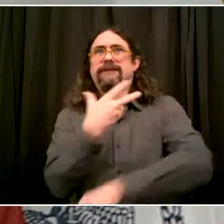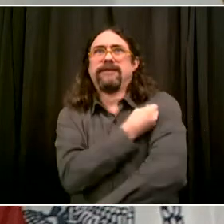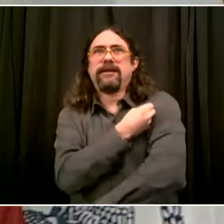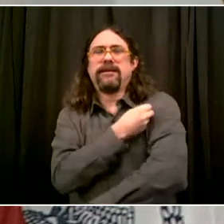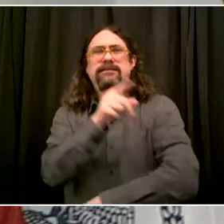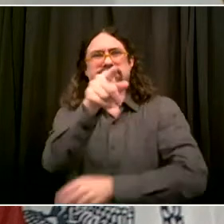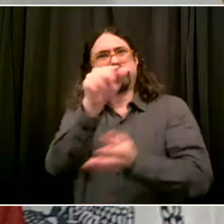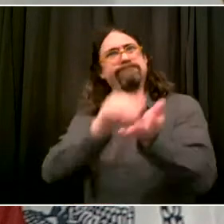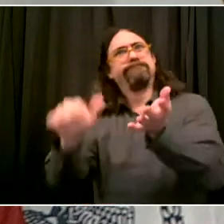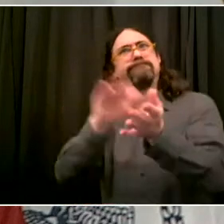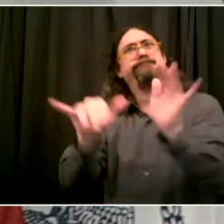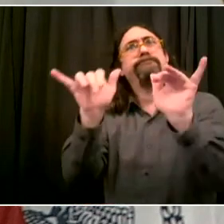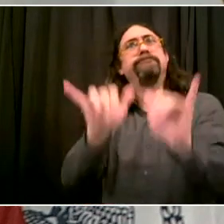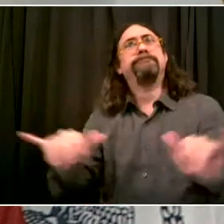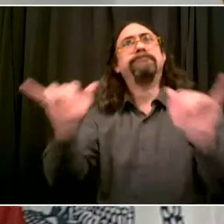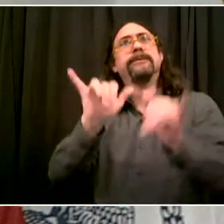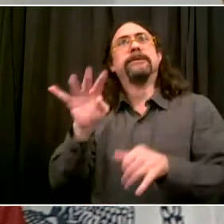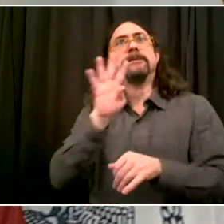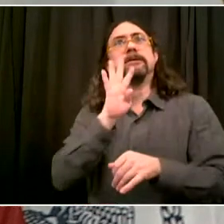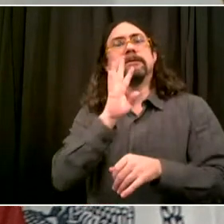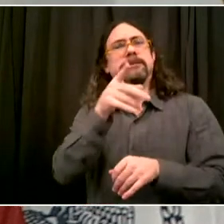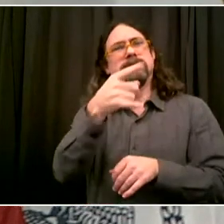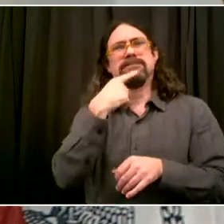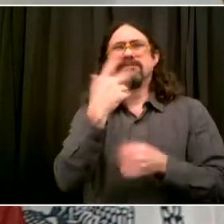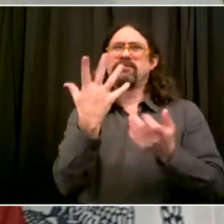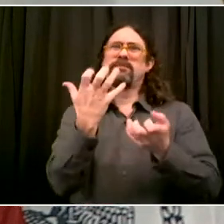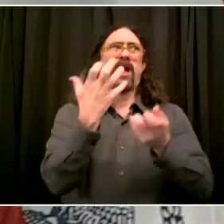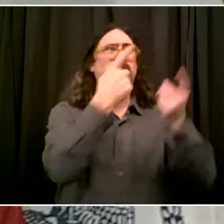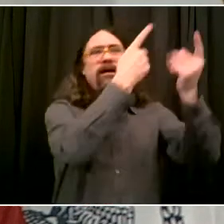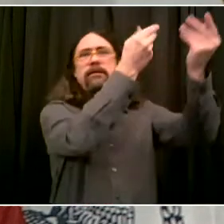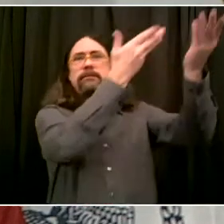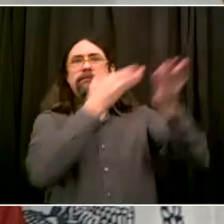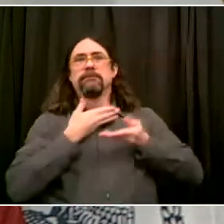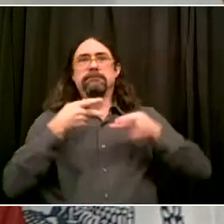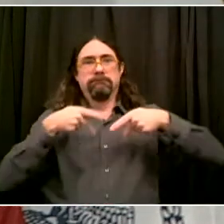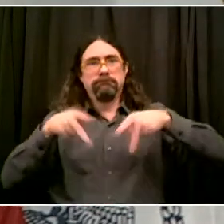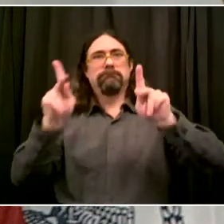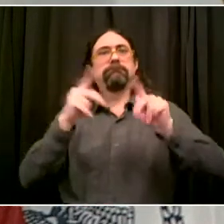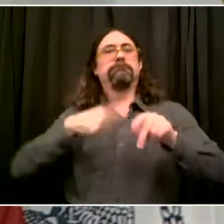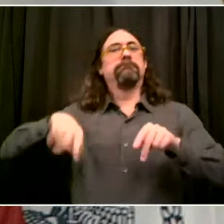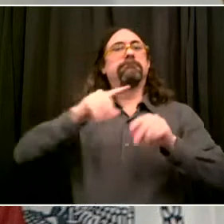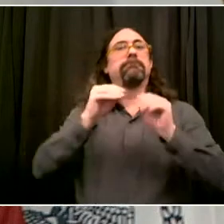F OWEEKKS NOW, AT THIS POINT, YOU HAVE HAD ANOTHER